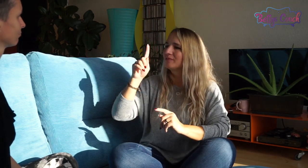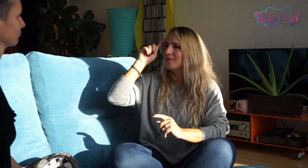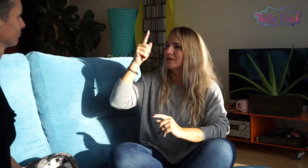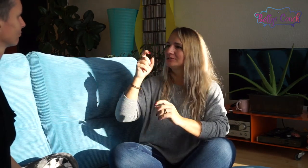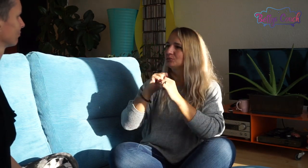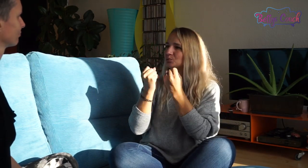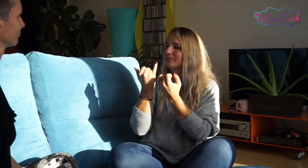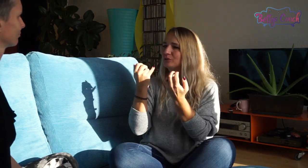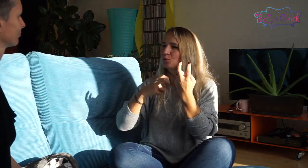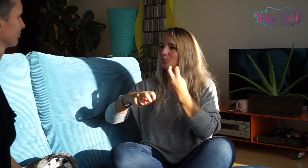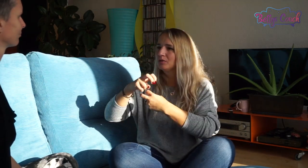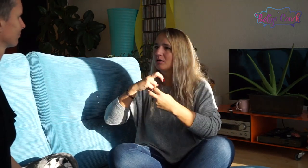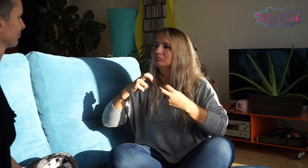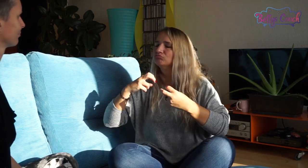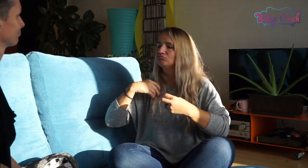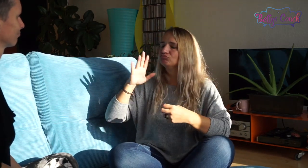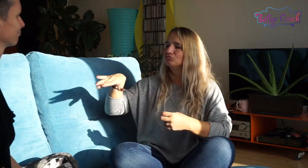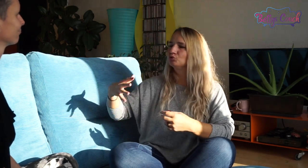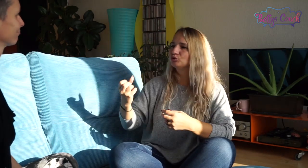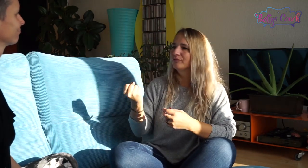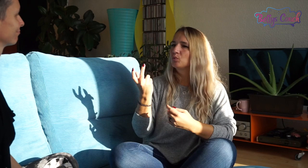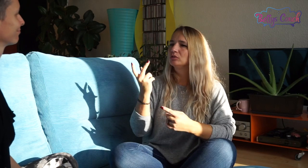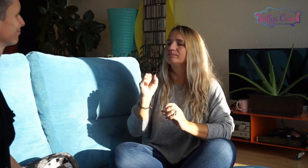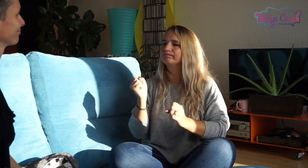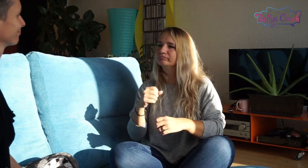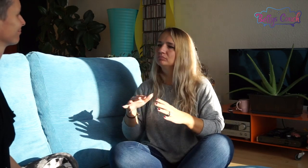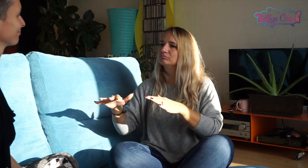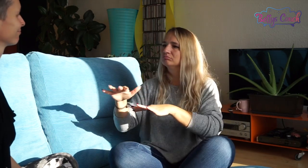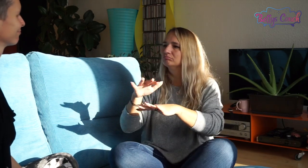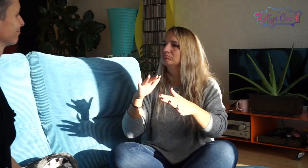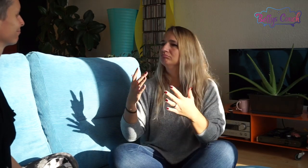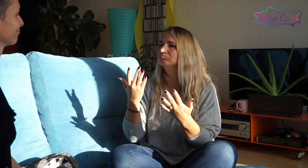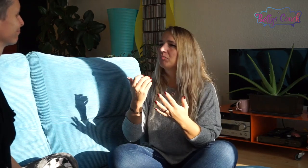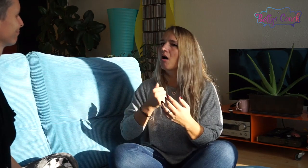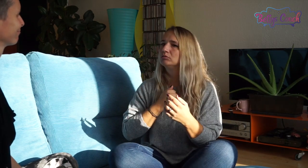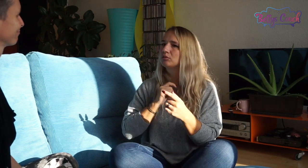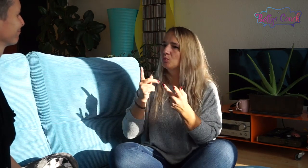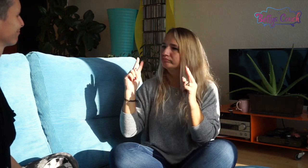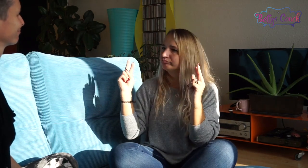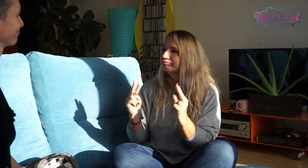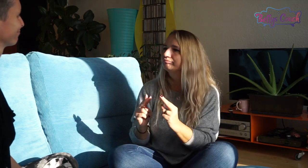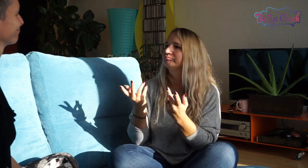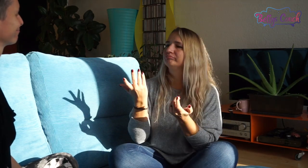Because I know that I will manage the situation. My fear is much less.